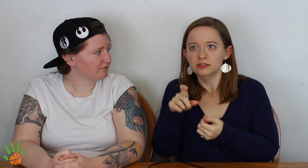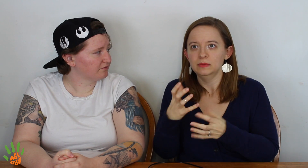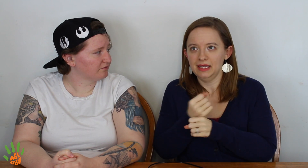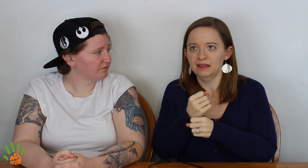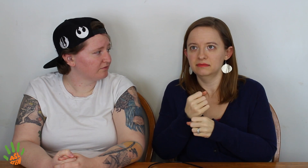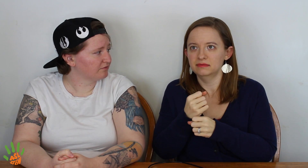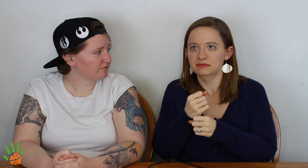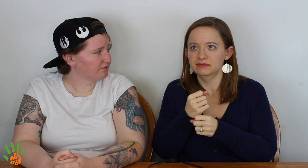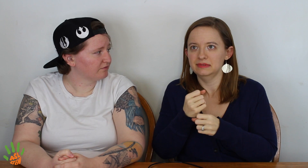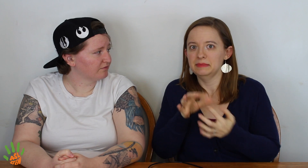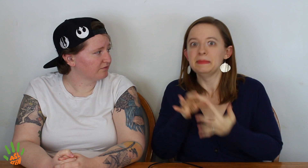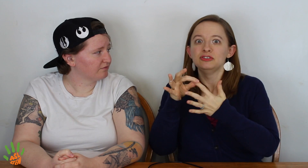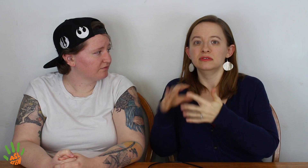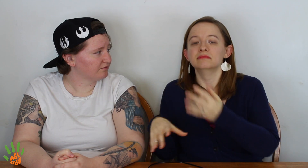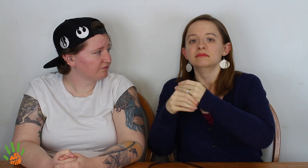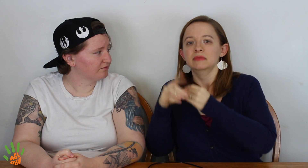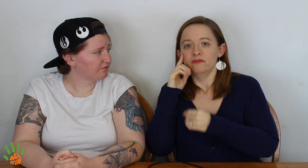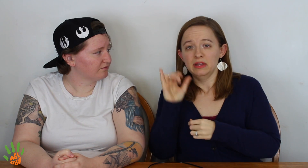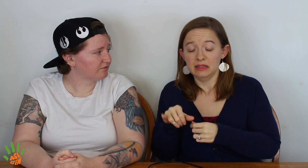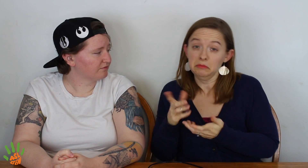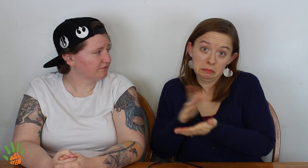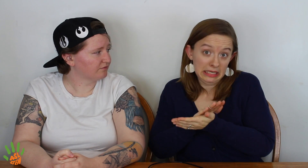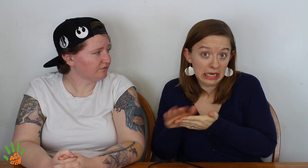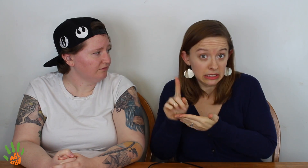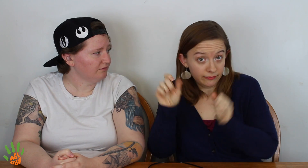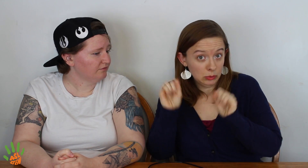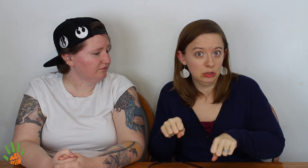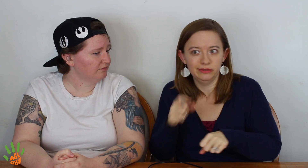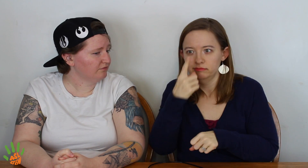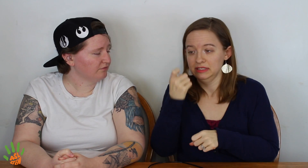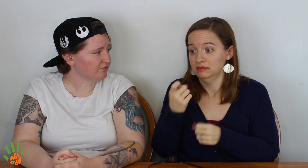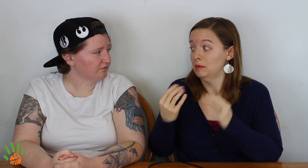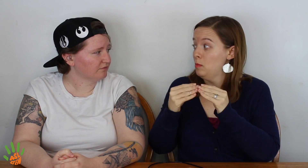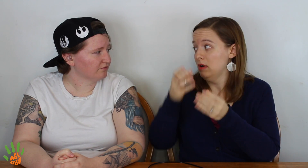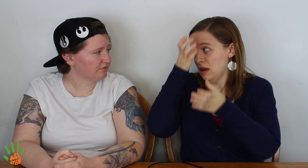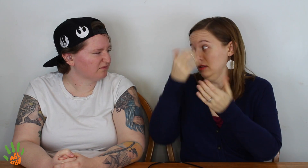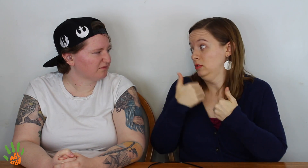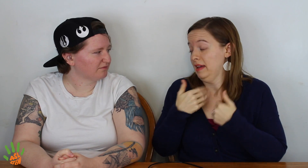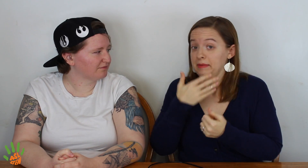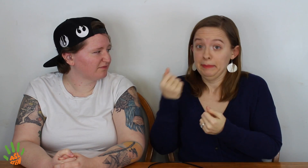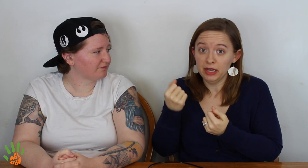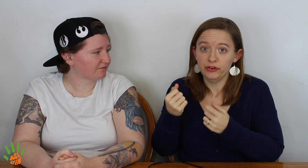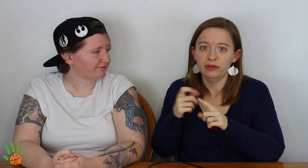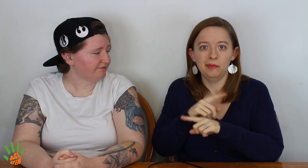You don't have to get any sort of additional thing for that. It'd be nice if you could, because the more knowledge you have the better.